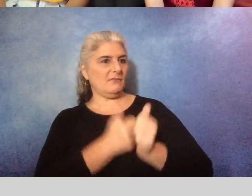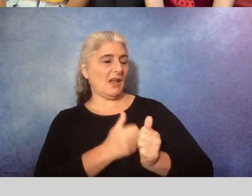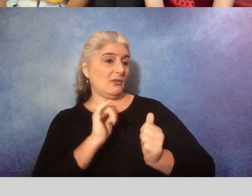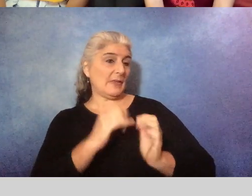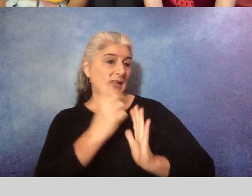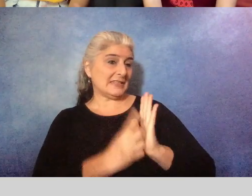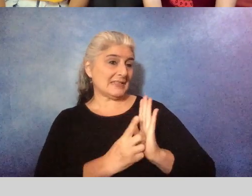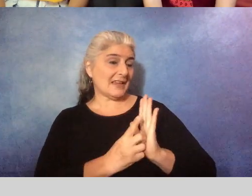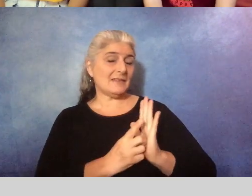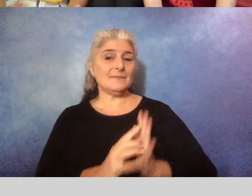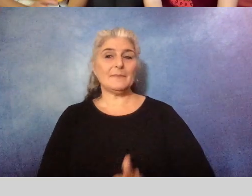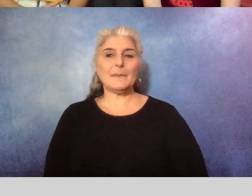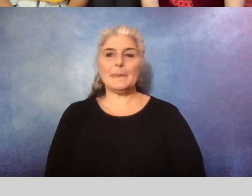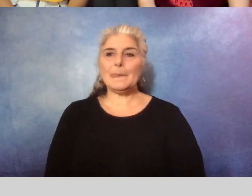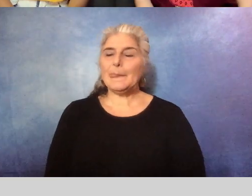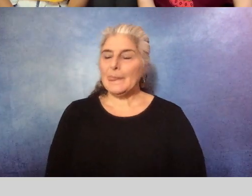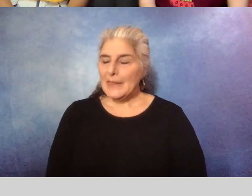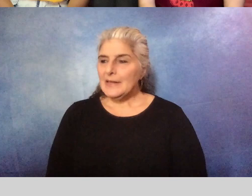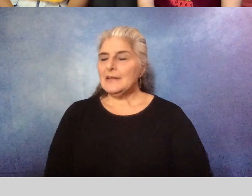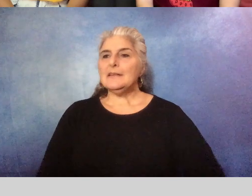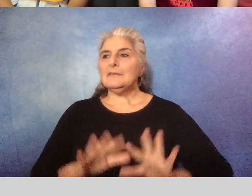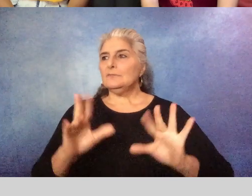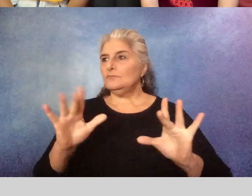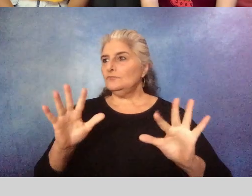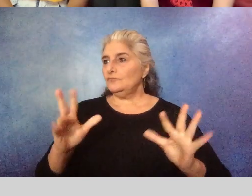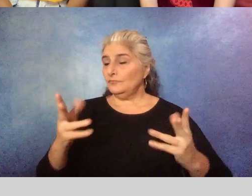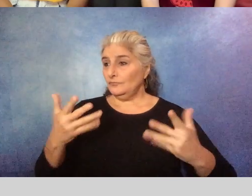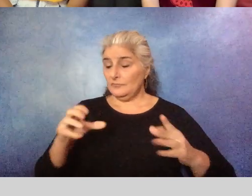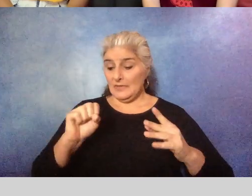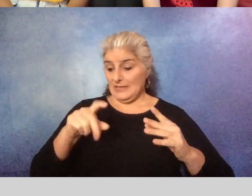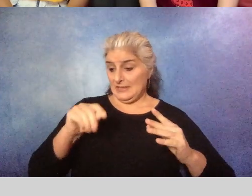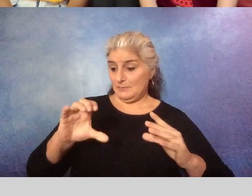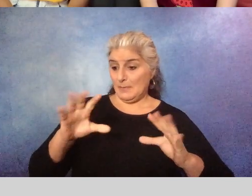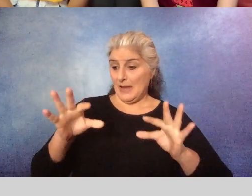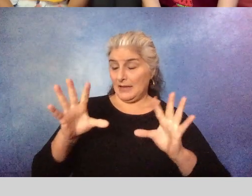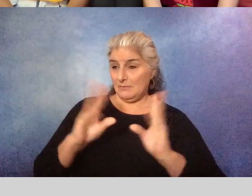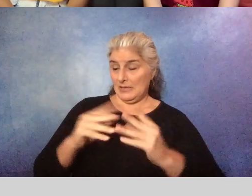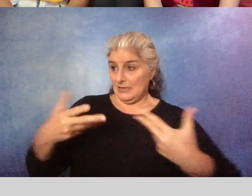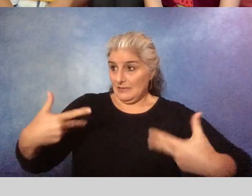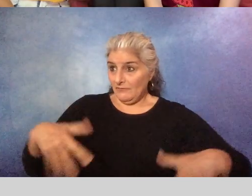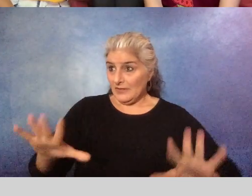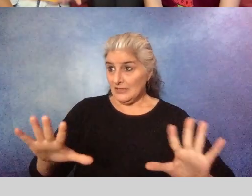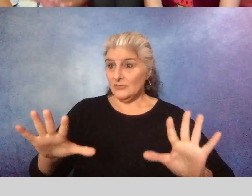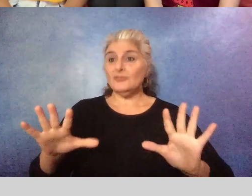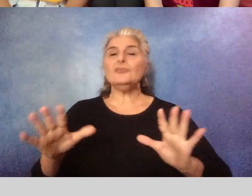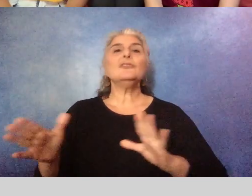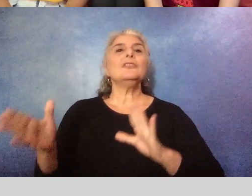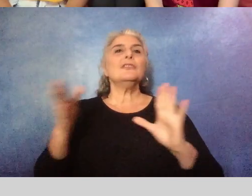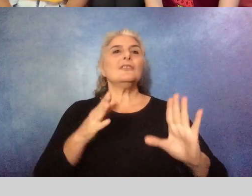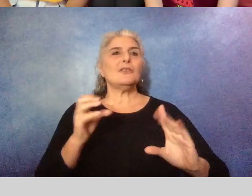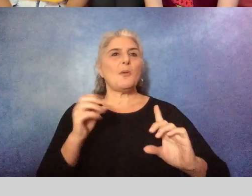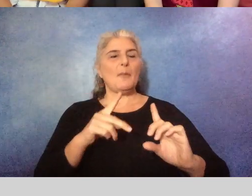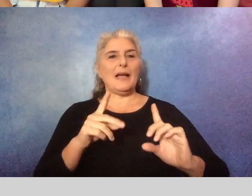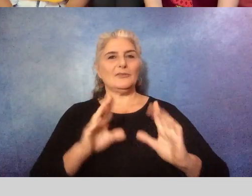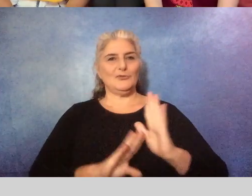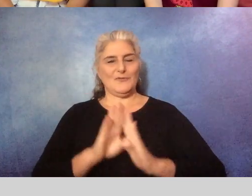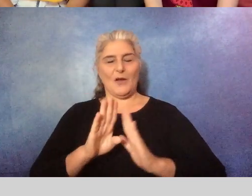So then after everything specified, we went, would go to the development boards.